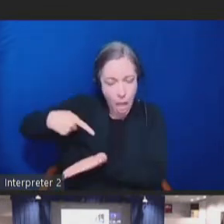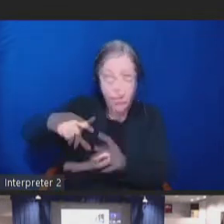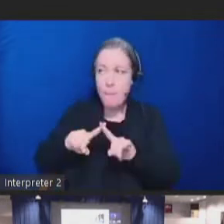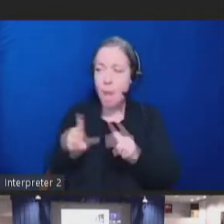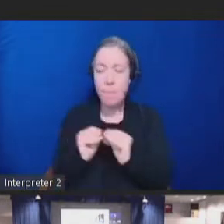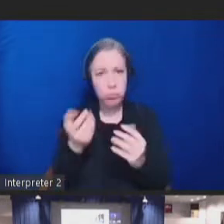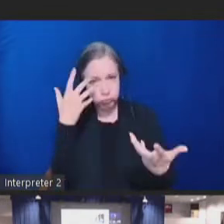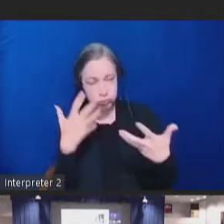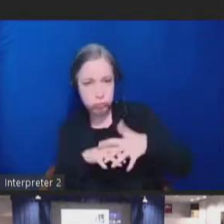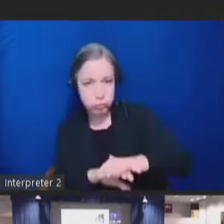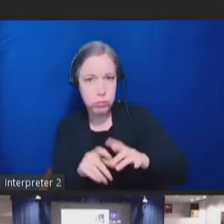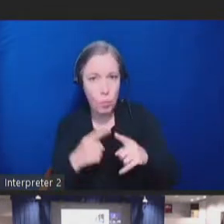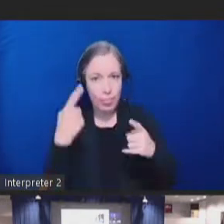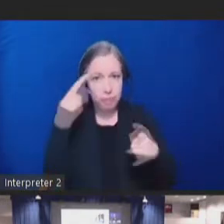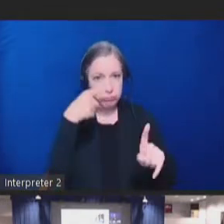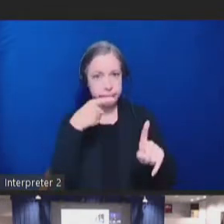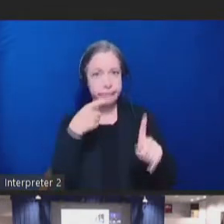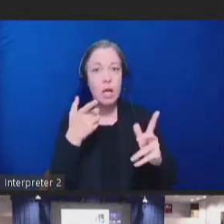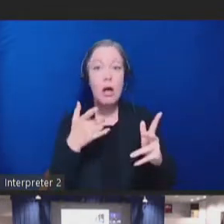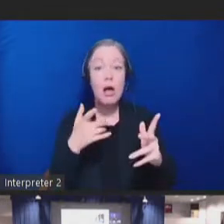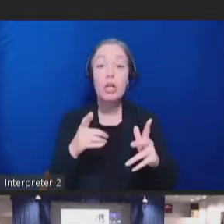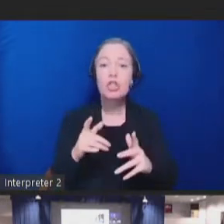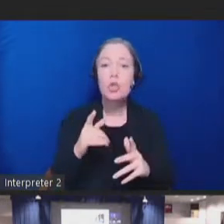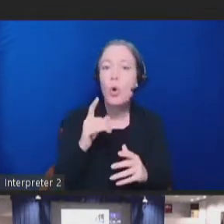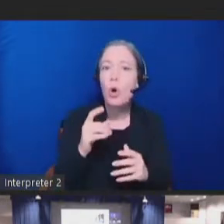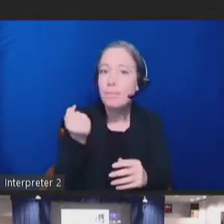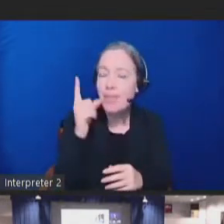networks is going to be key, especially if you're working with a limited budget.